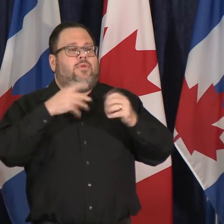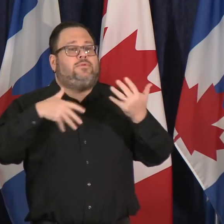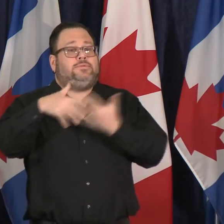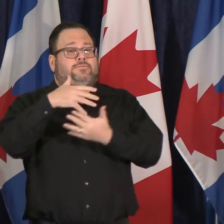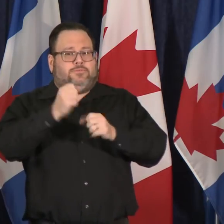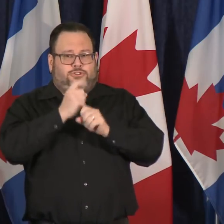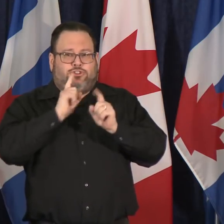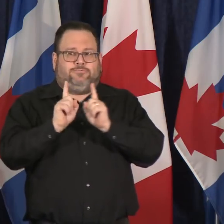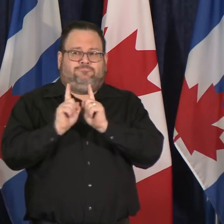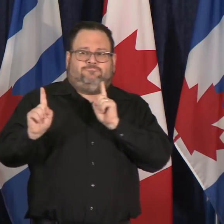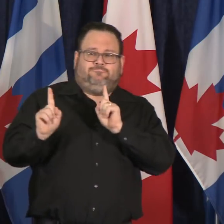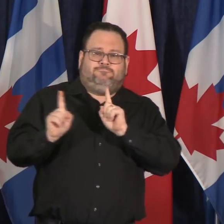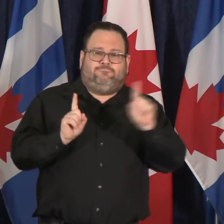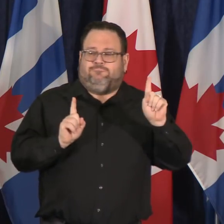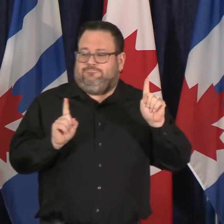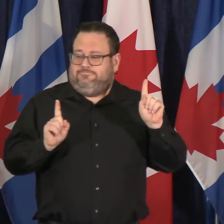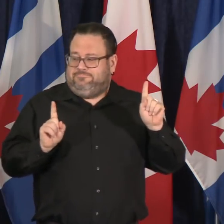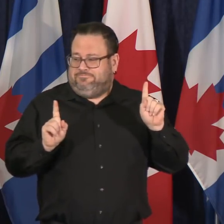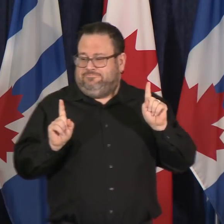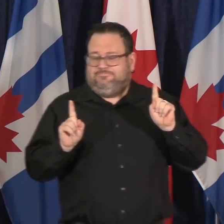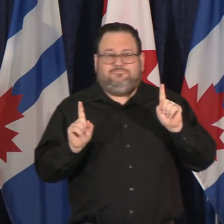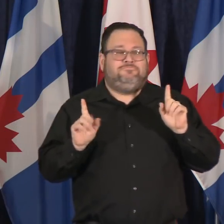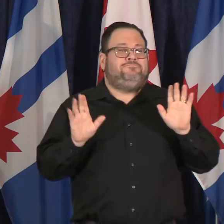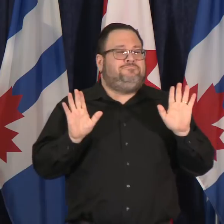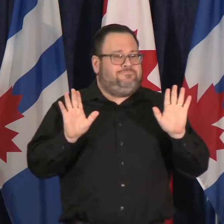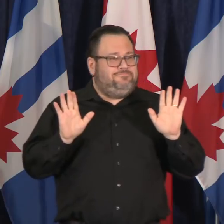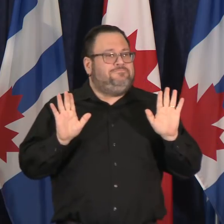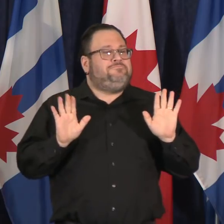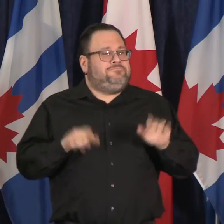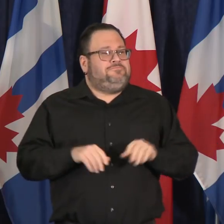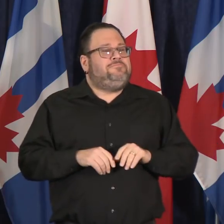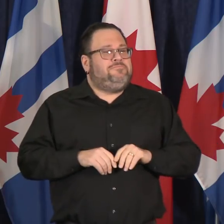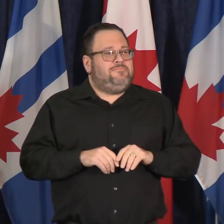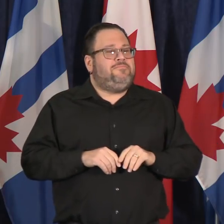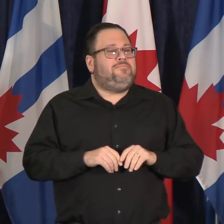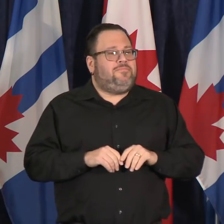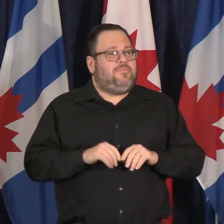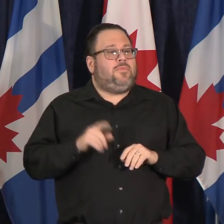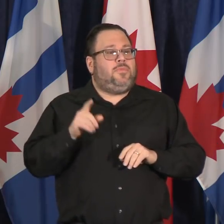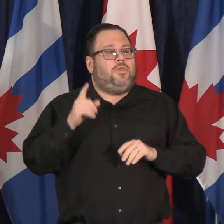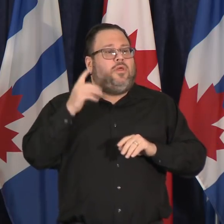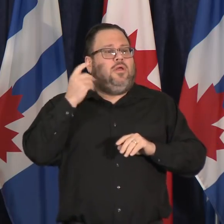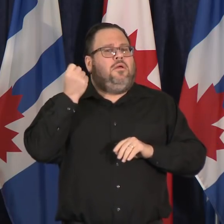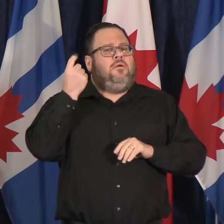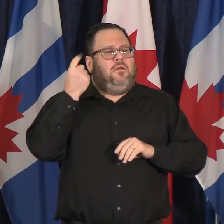leadership is fully engaged in all COVID-19 related activities if there are